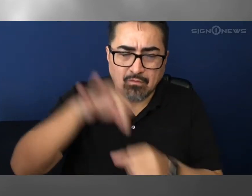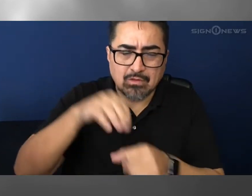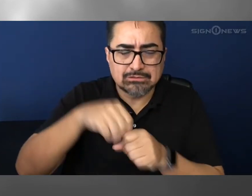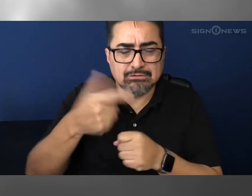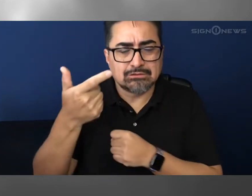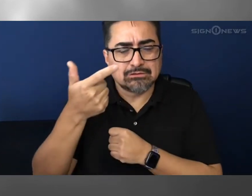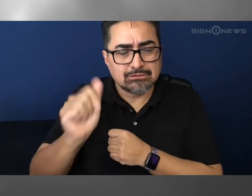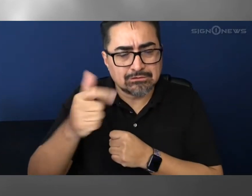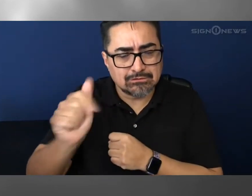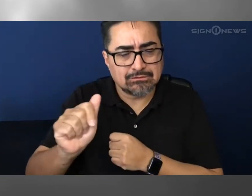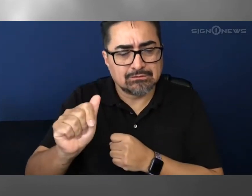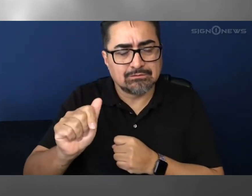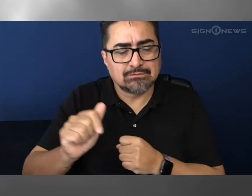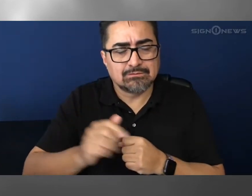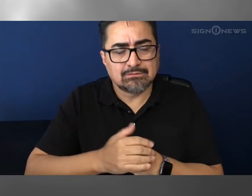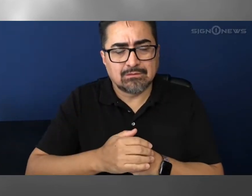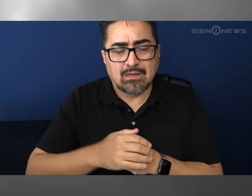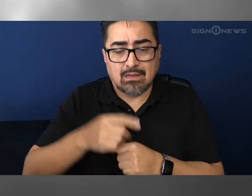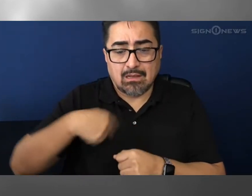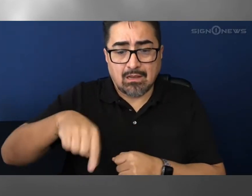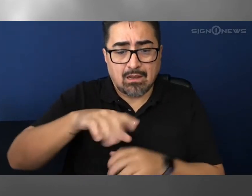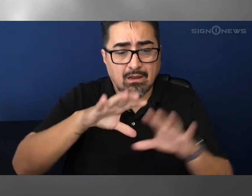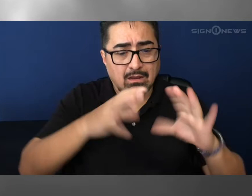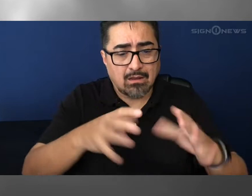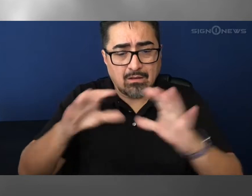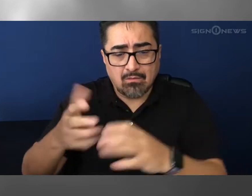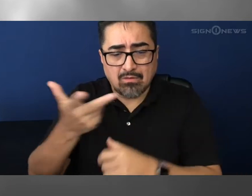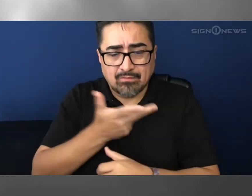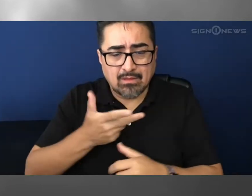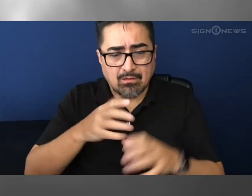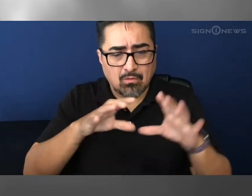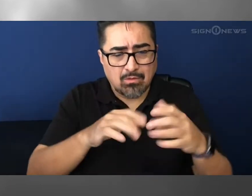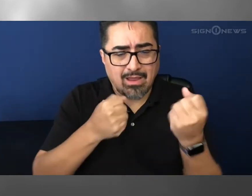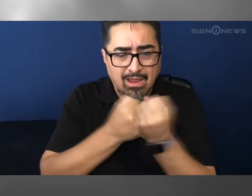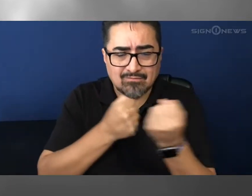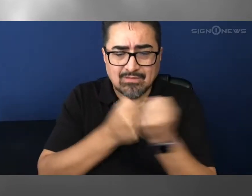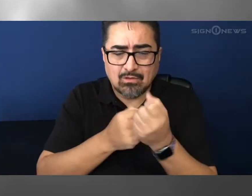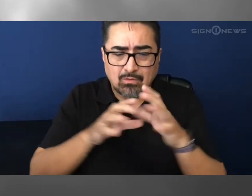Uniting for Change with support from Sangha Unity Network and the Georgia Advocacy Office,